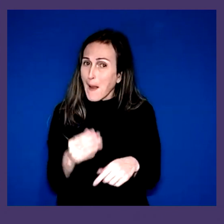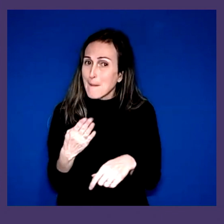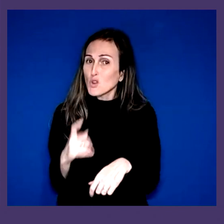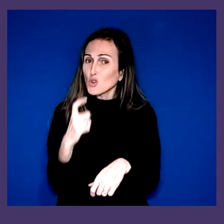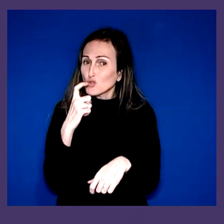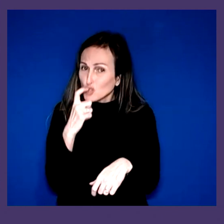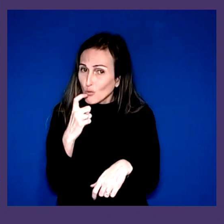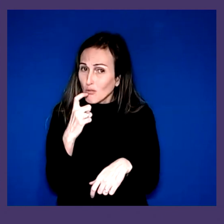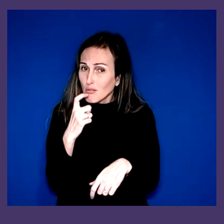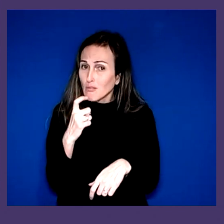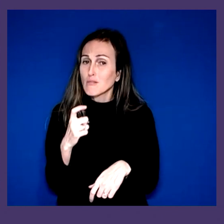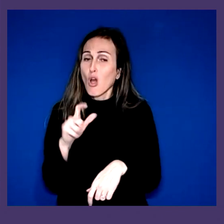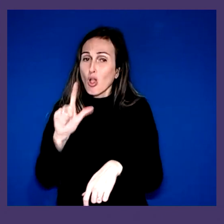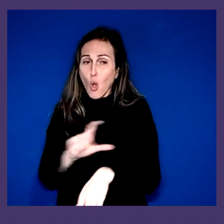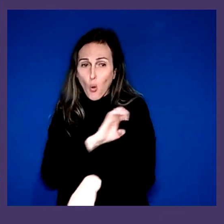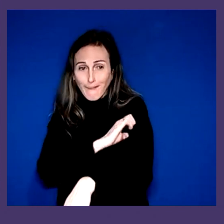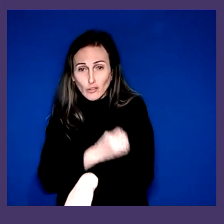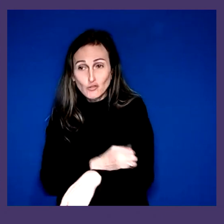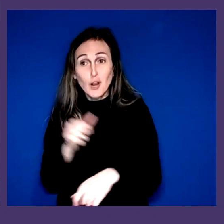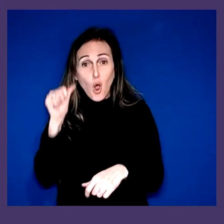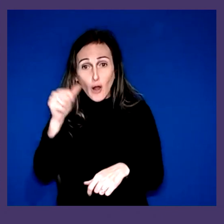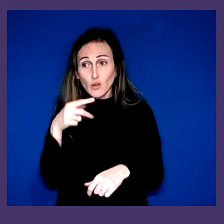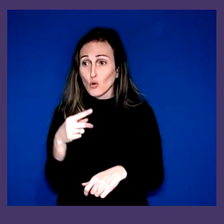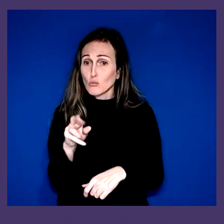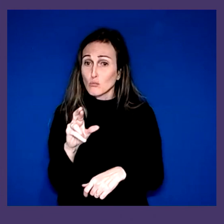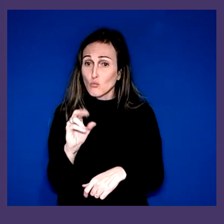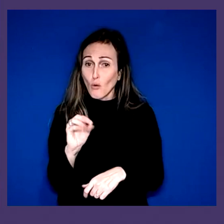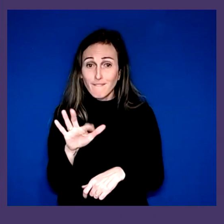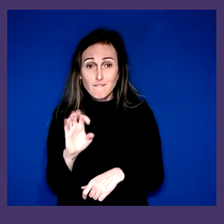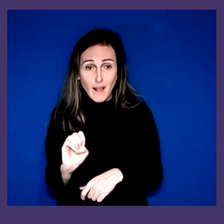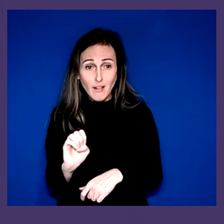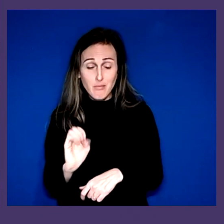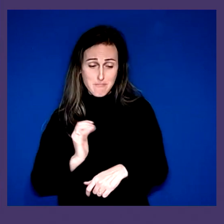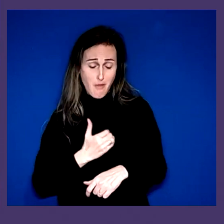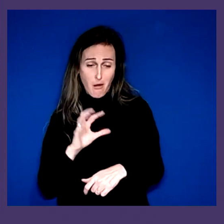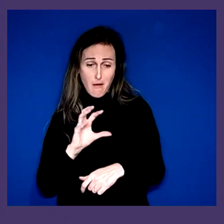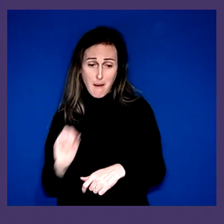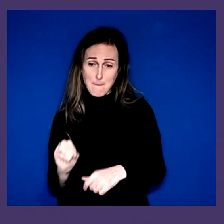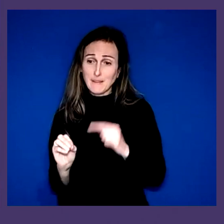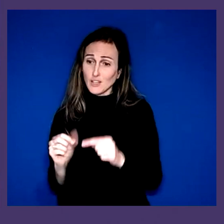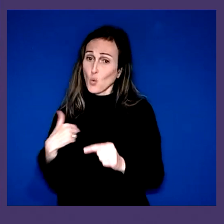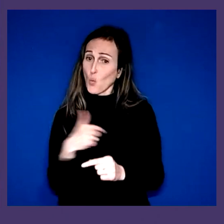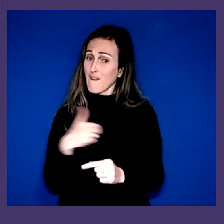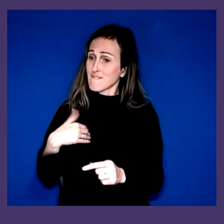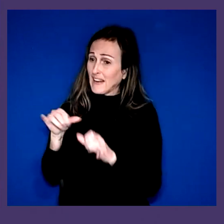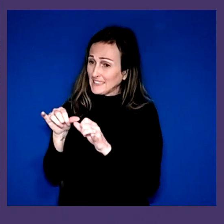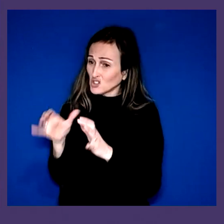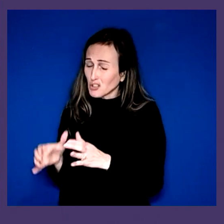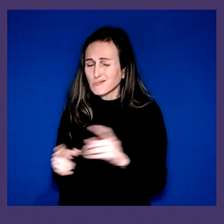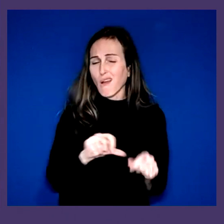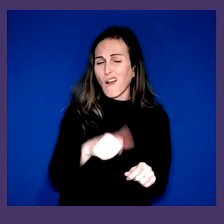We've had engineers in our company and other engineers, but engineers in Bluetooth SIG,